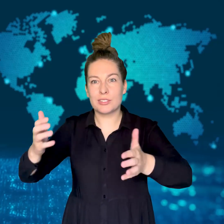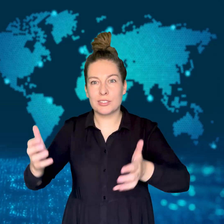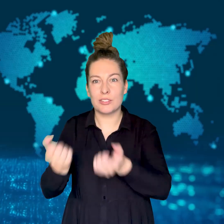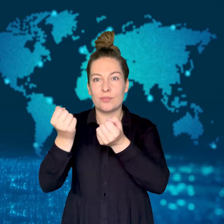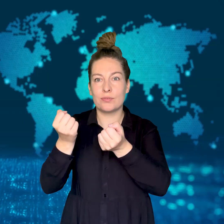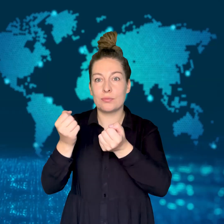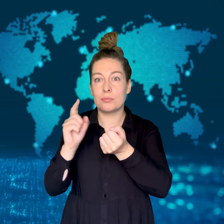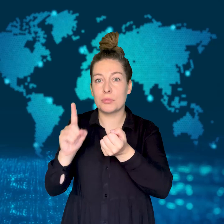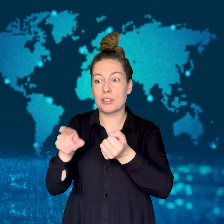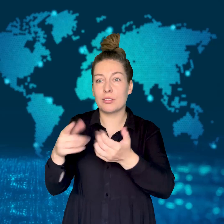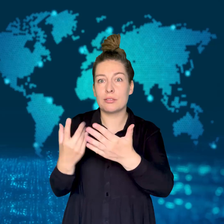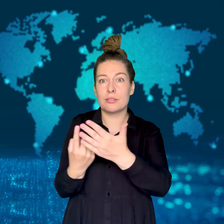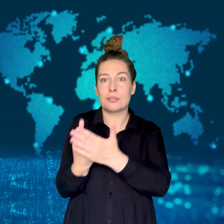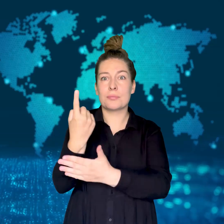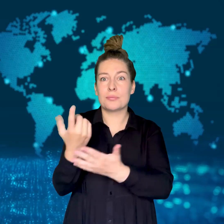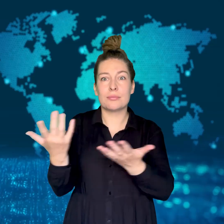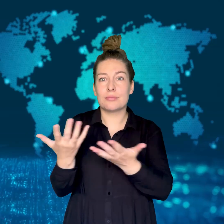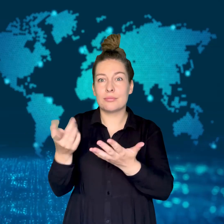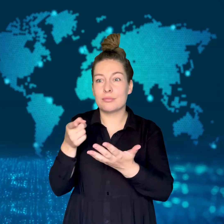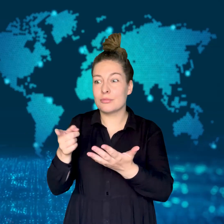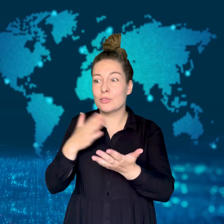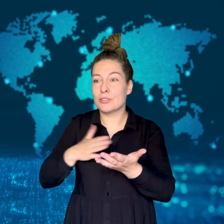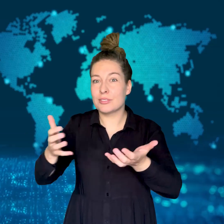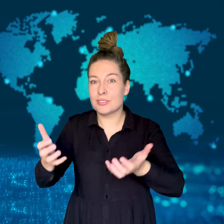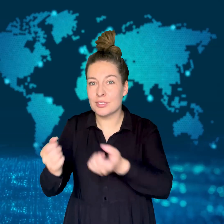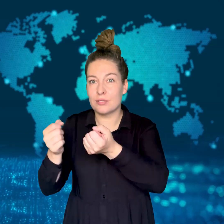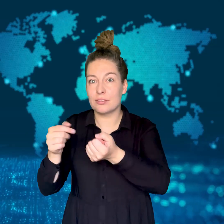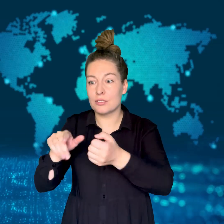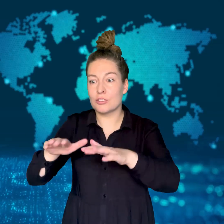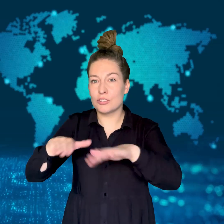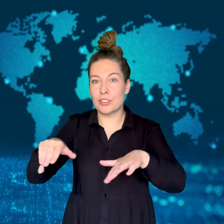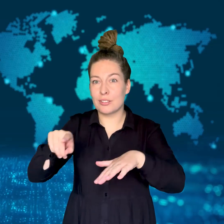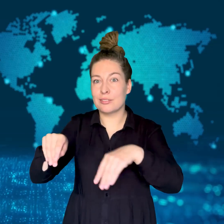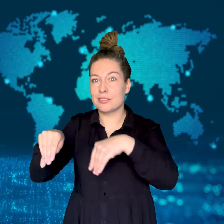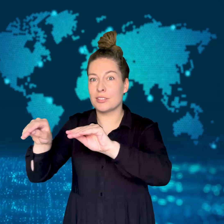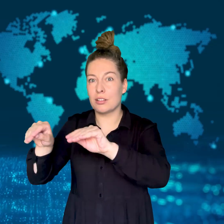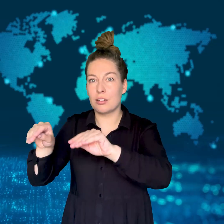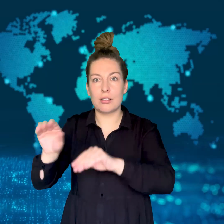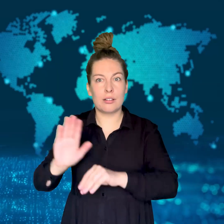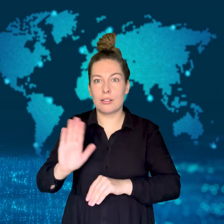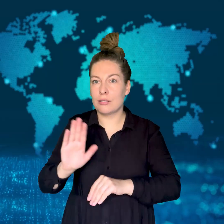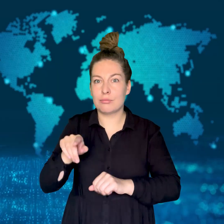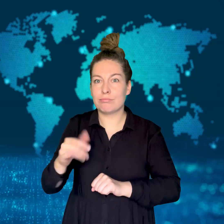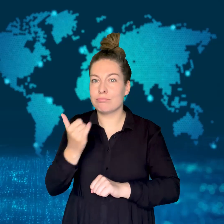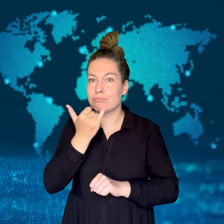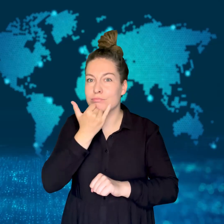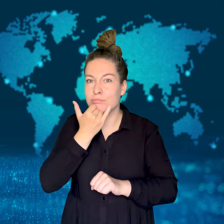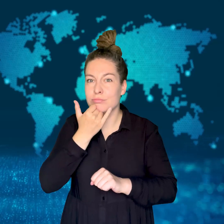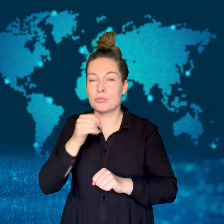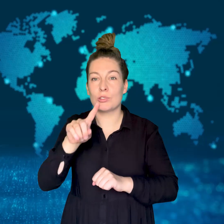The operation was backed by the International Justice Mission (IJM),